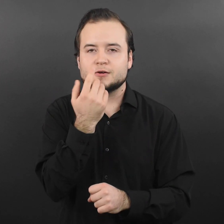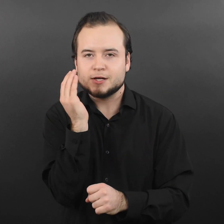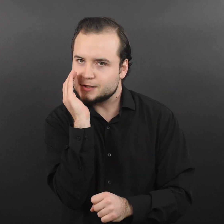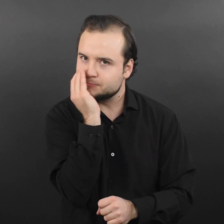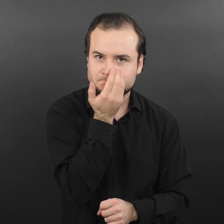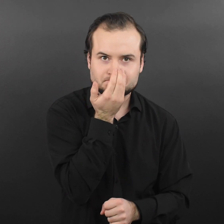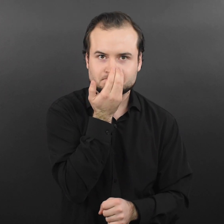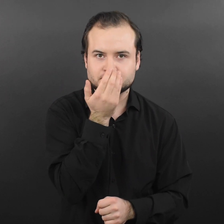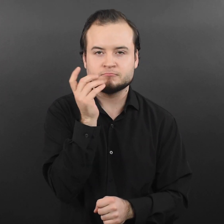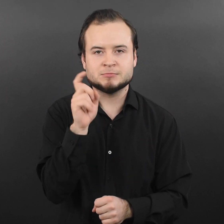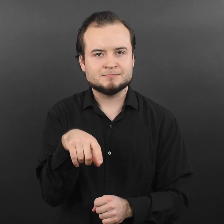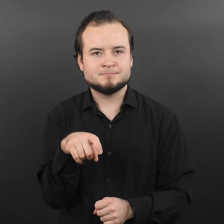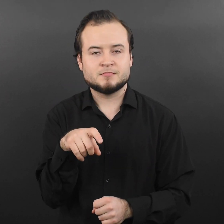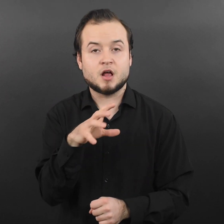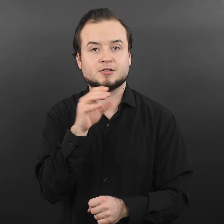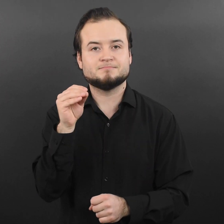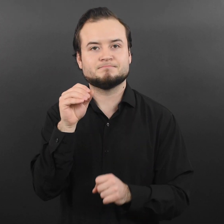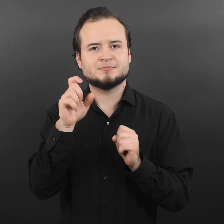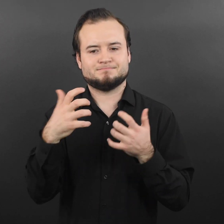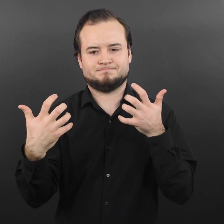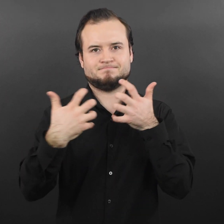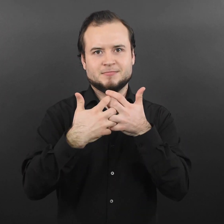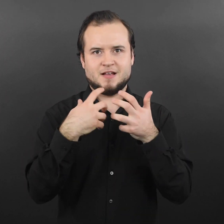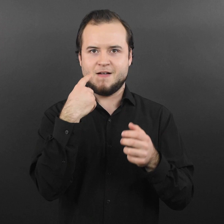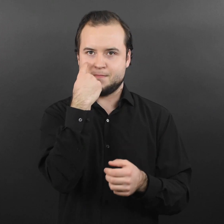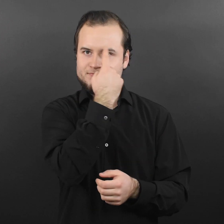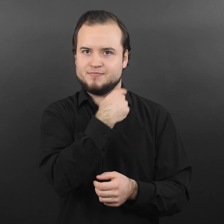and fit snugly against your face without gaps.